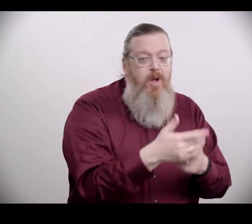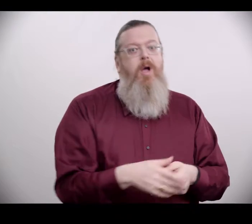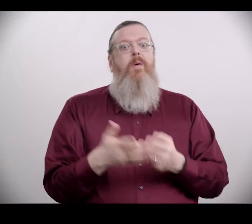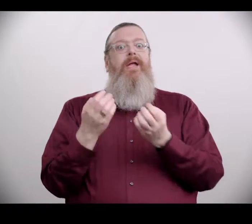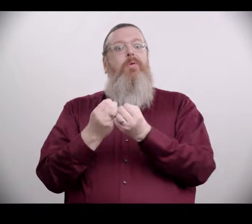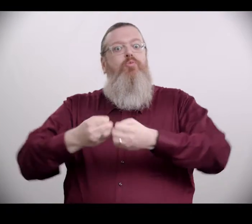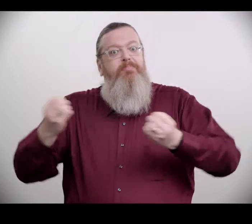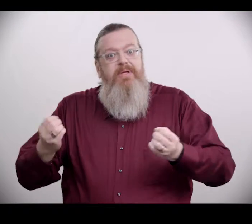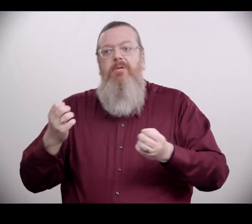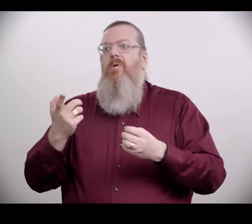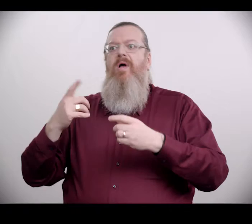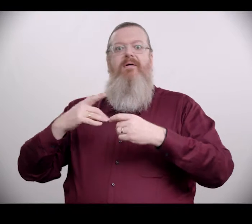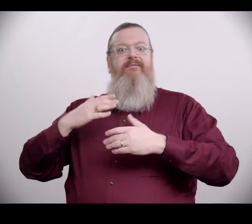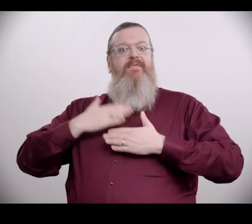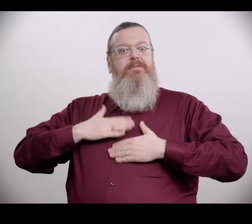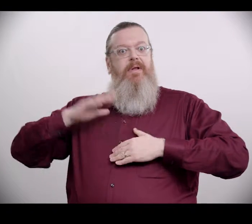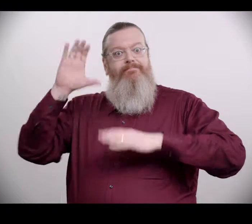equipment, exam room or patient room